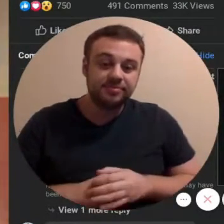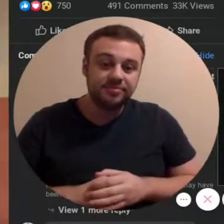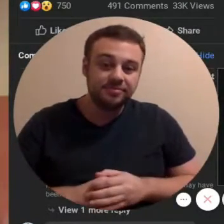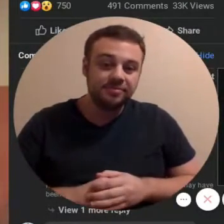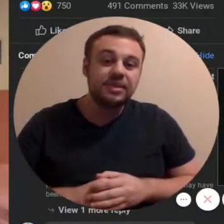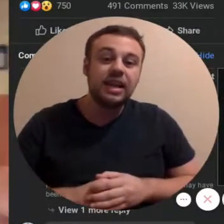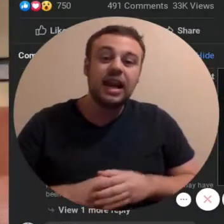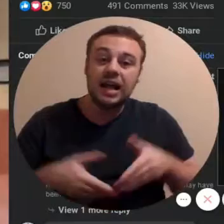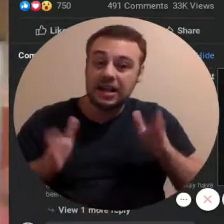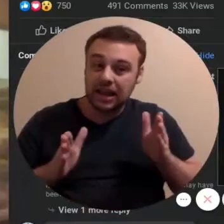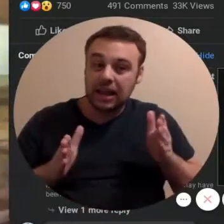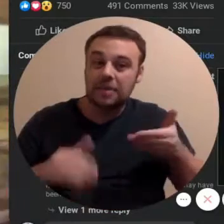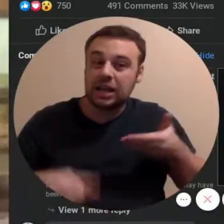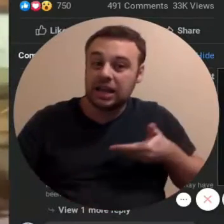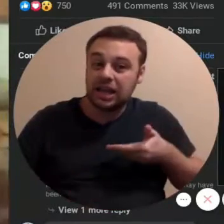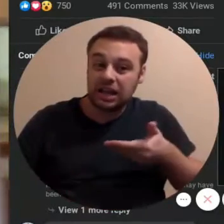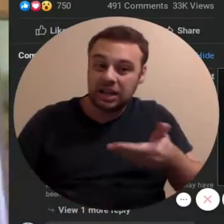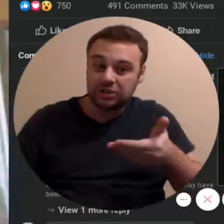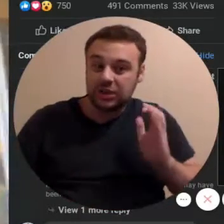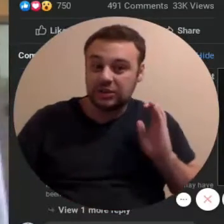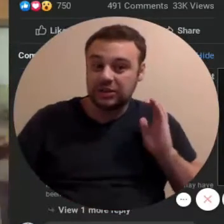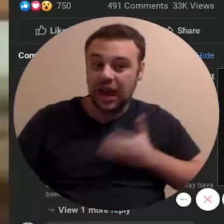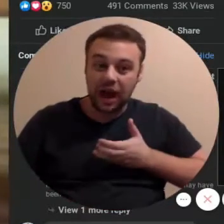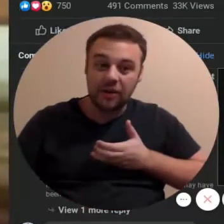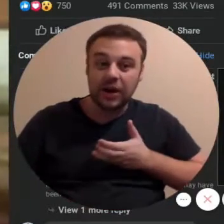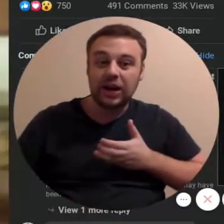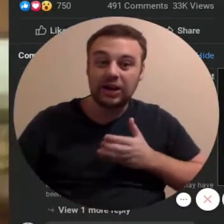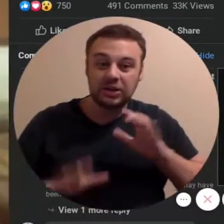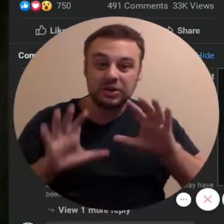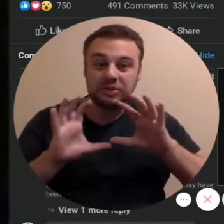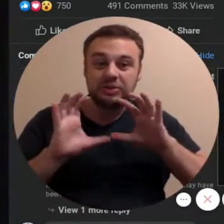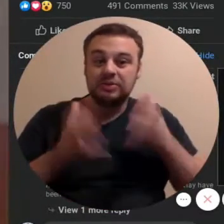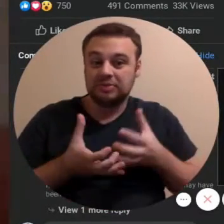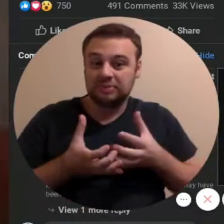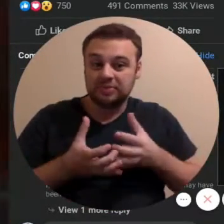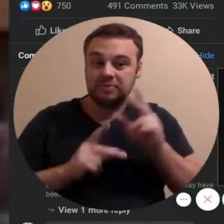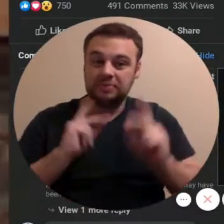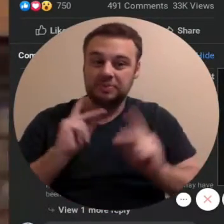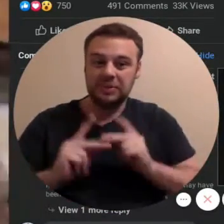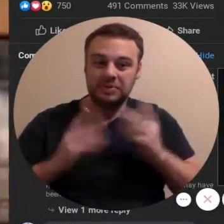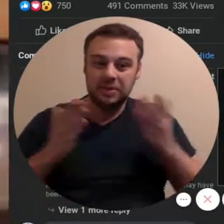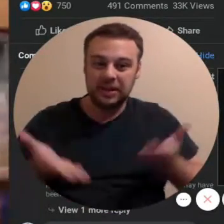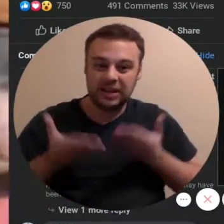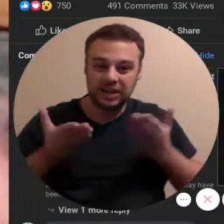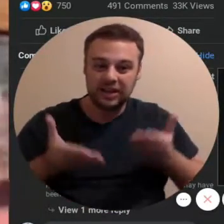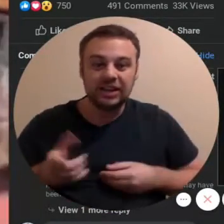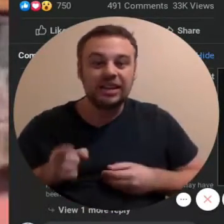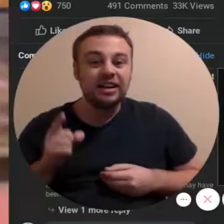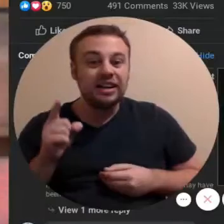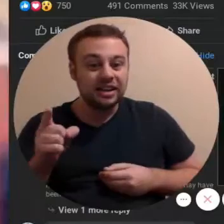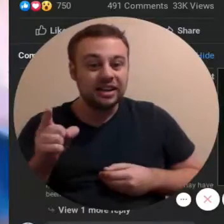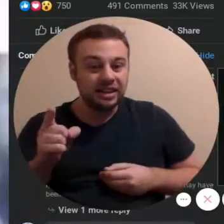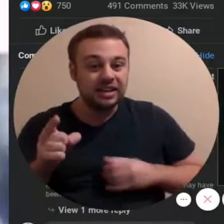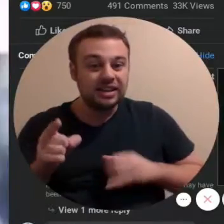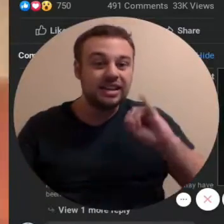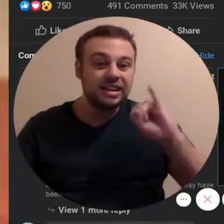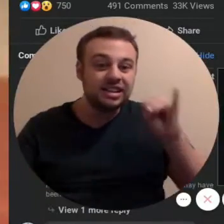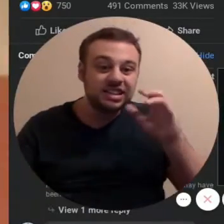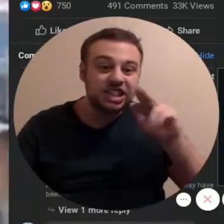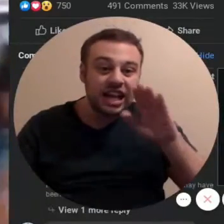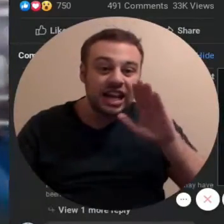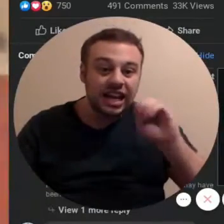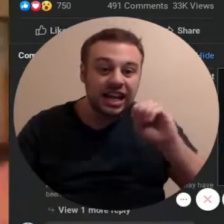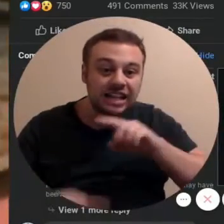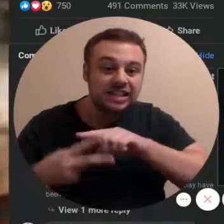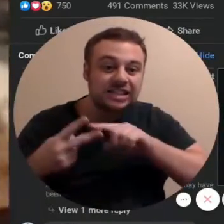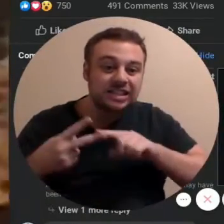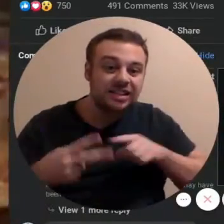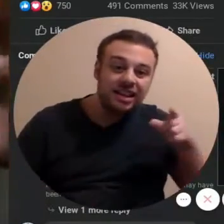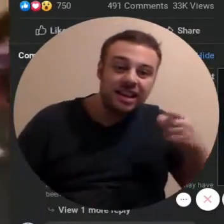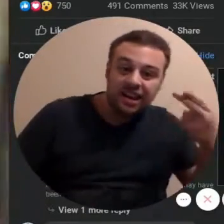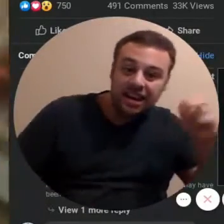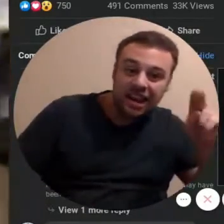our zany mask- that's what it is. Our zany masked-crew. Janice, cute Hannah from marketing, and then cute Julie.